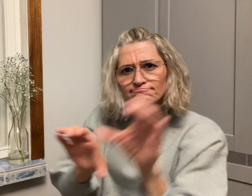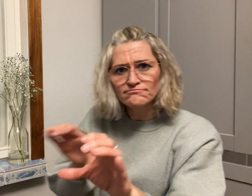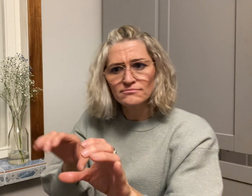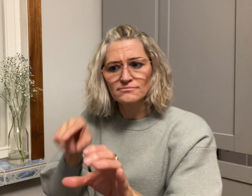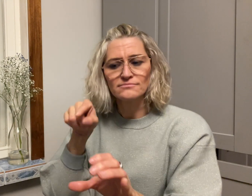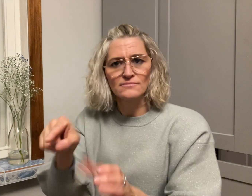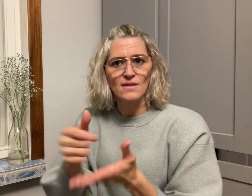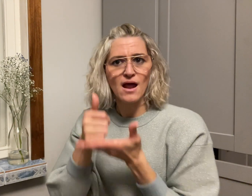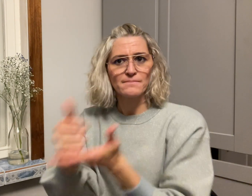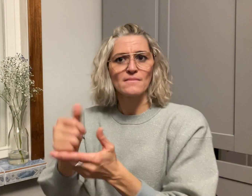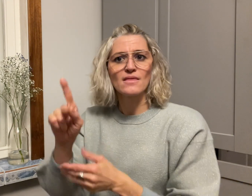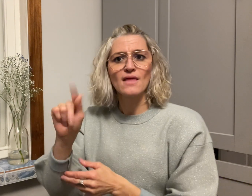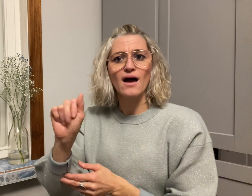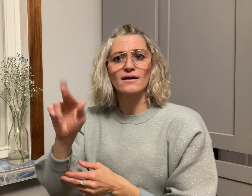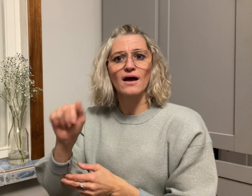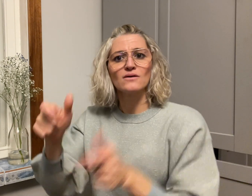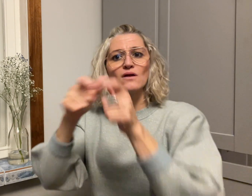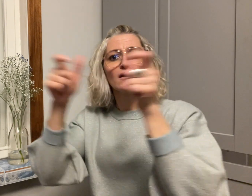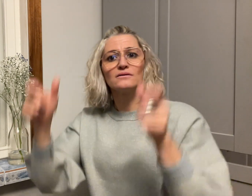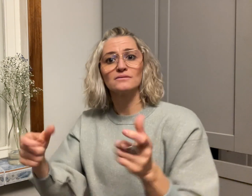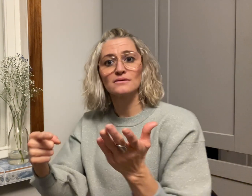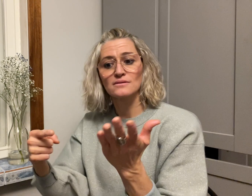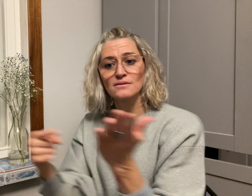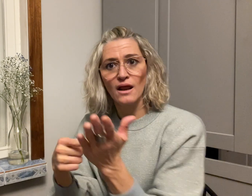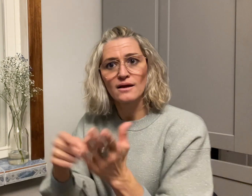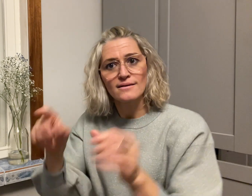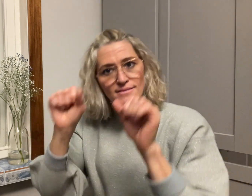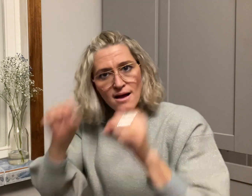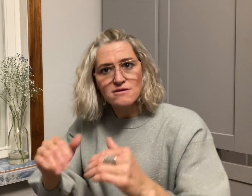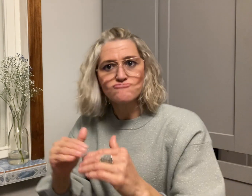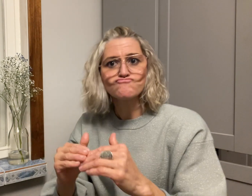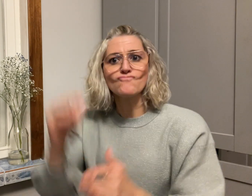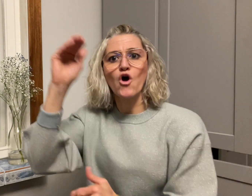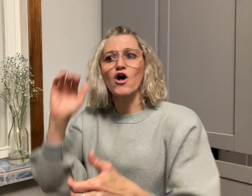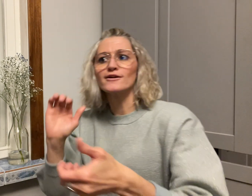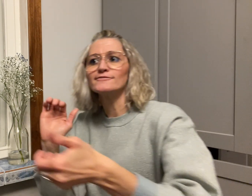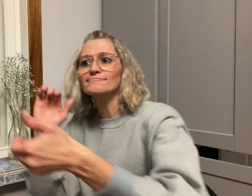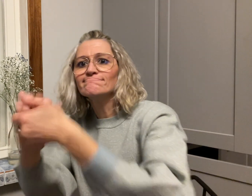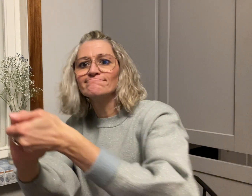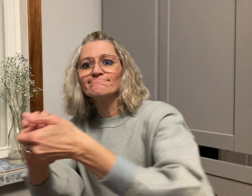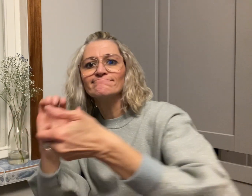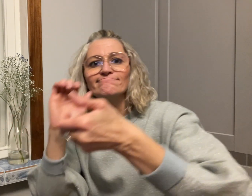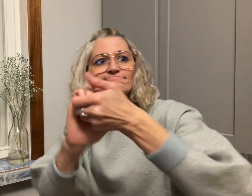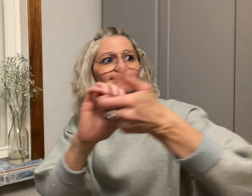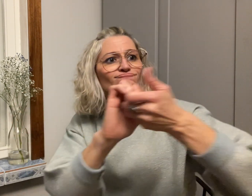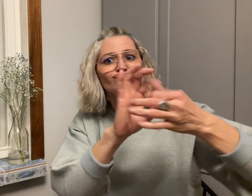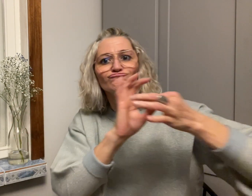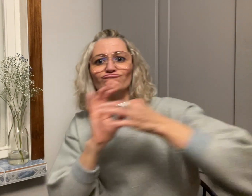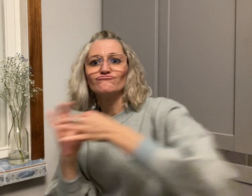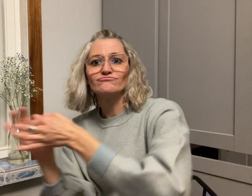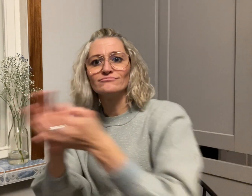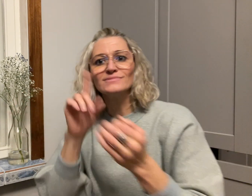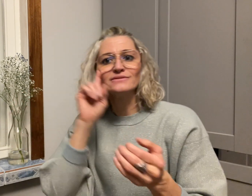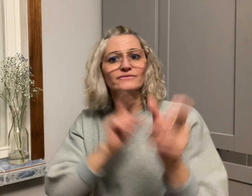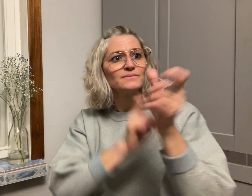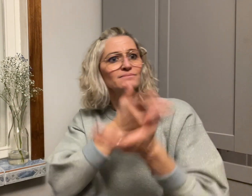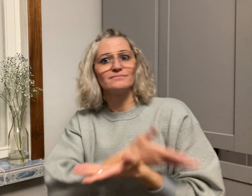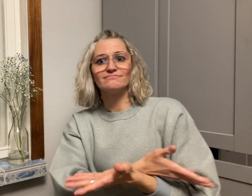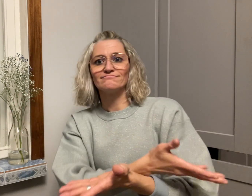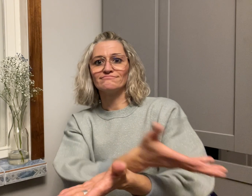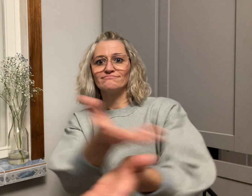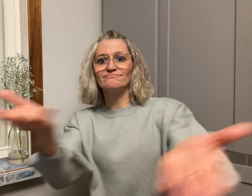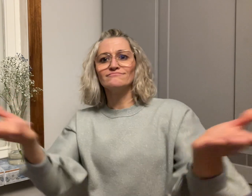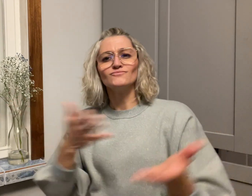Kara Technologies to further connect with the Deaf community